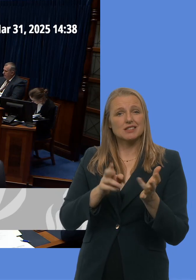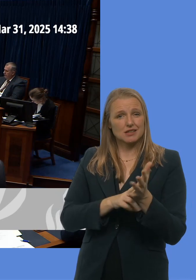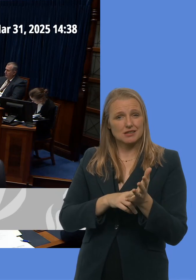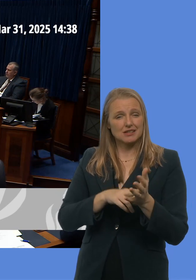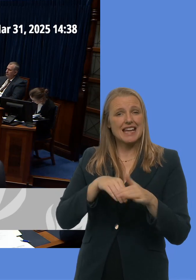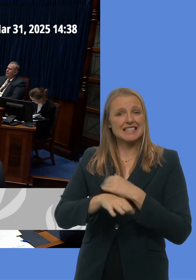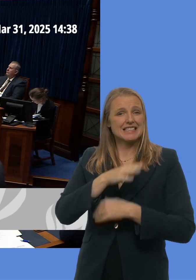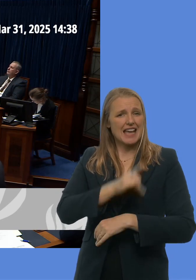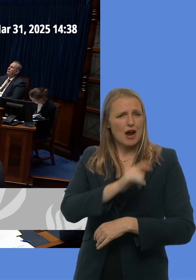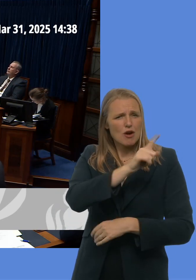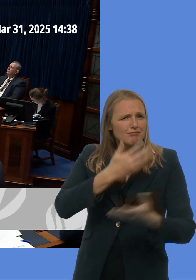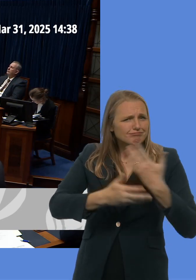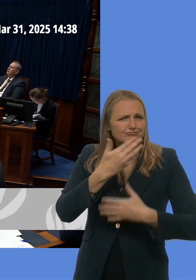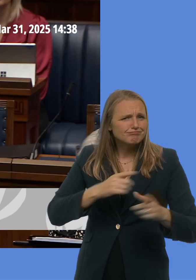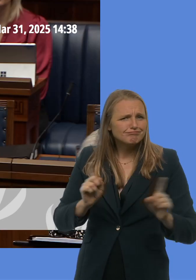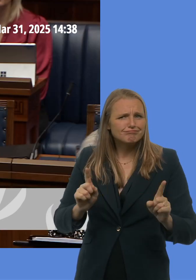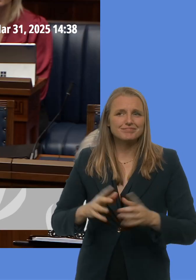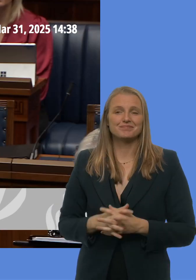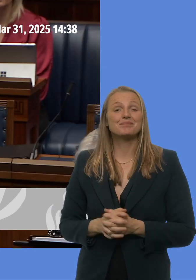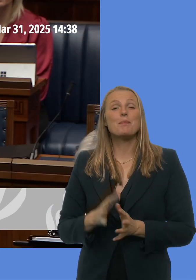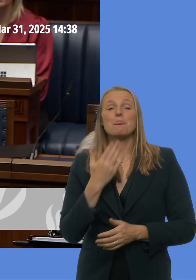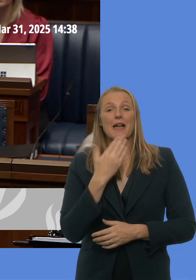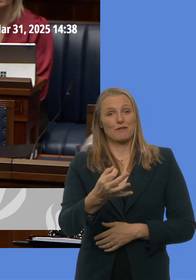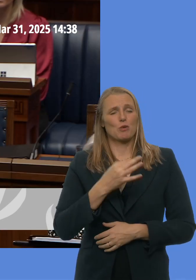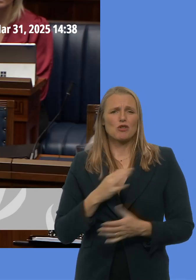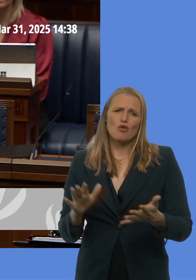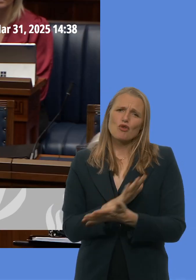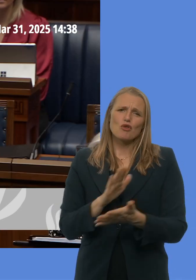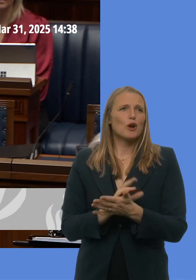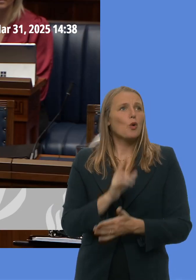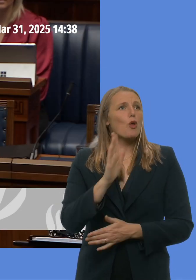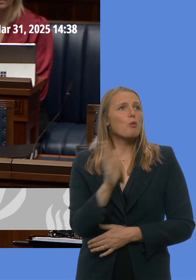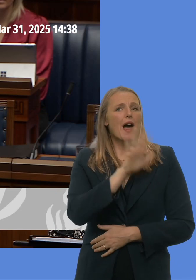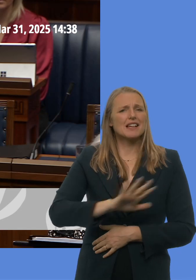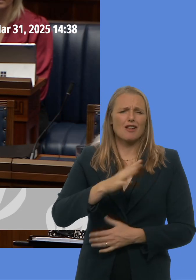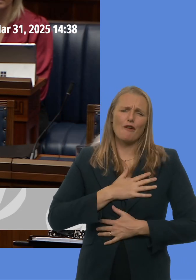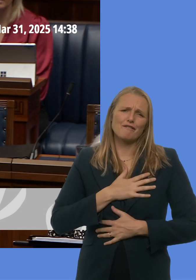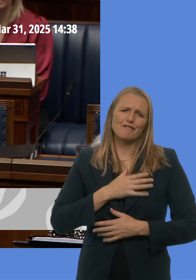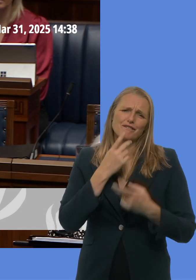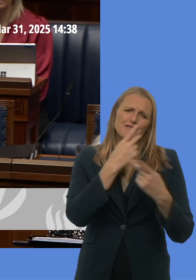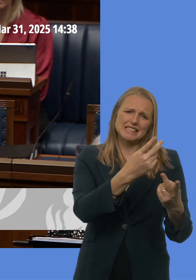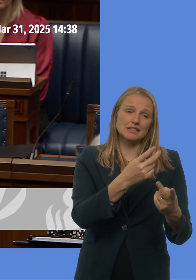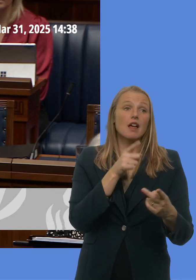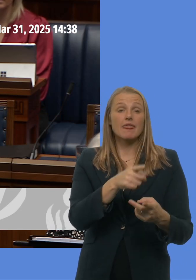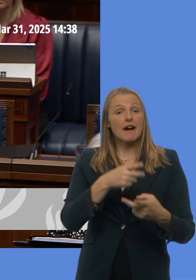I thank the Member for her question. It was always fantastic to be up in the north-west, and I believe it was a very successful visit.